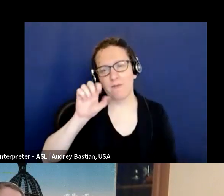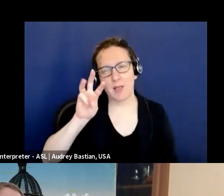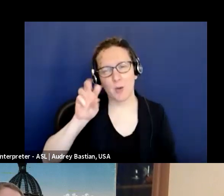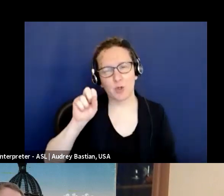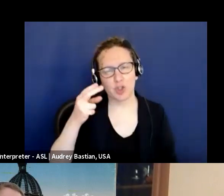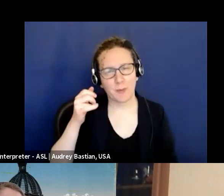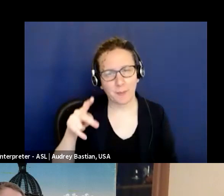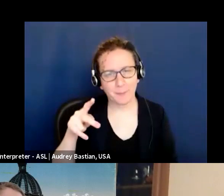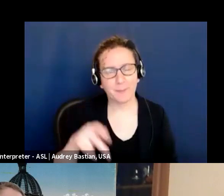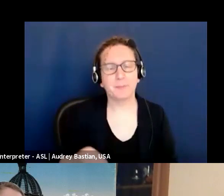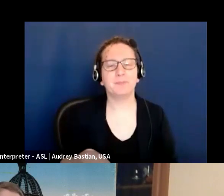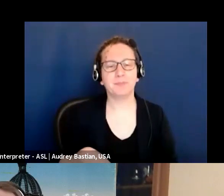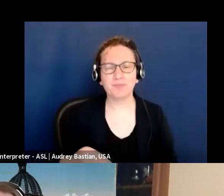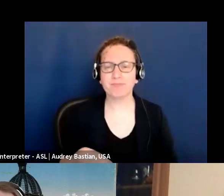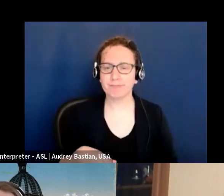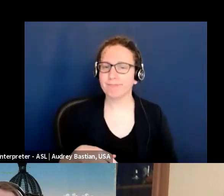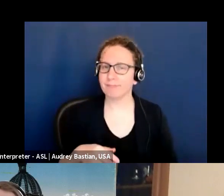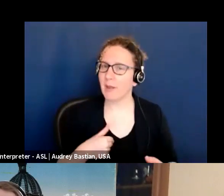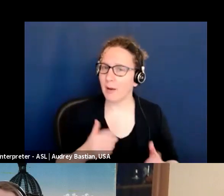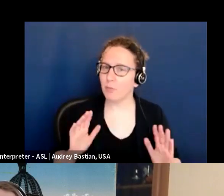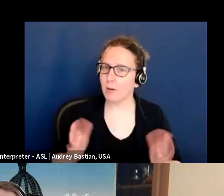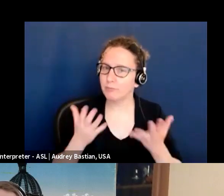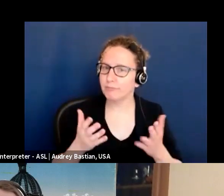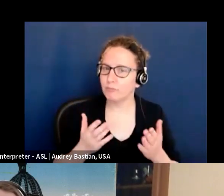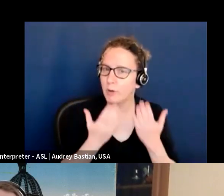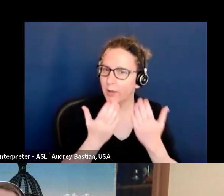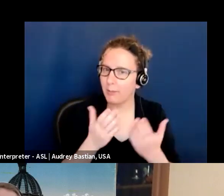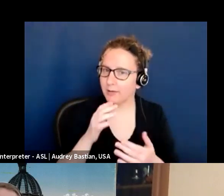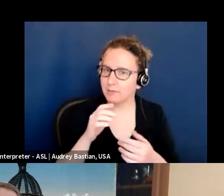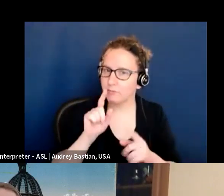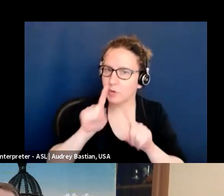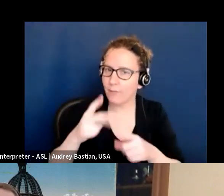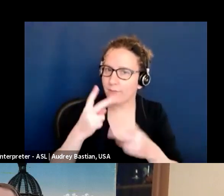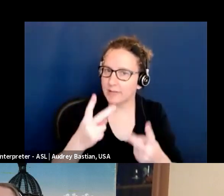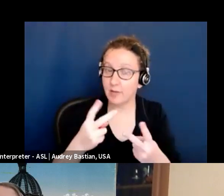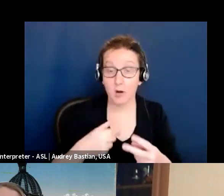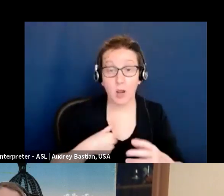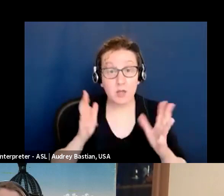And I talked to one of the employees there about what countries I wanted to go to. And I said,